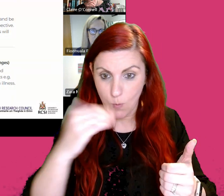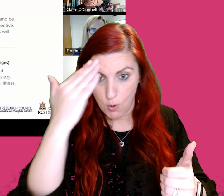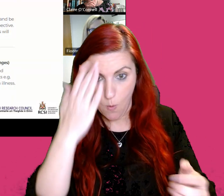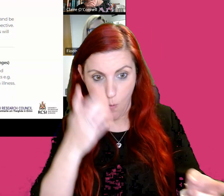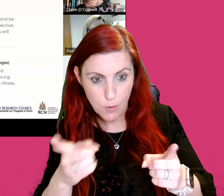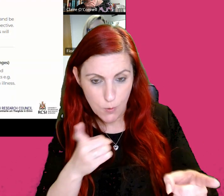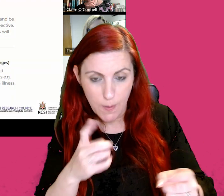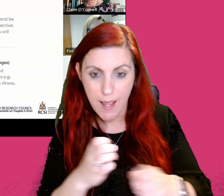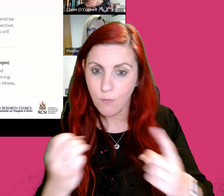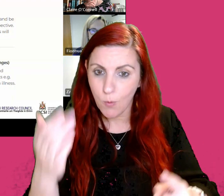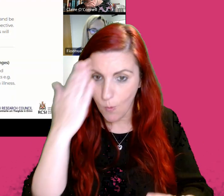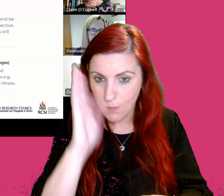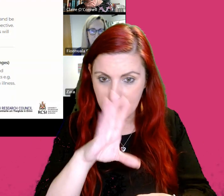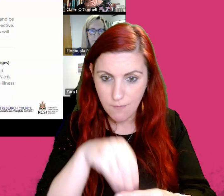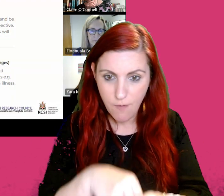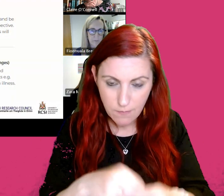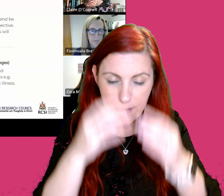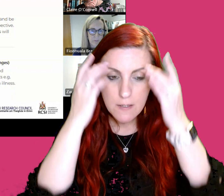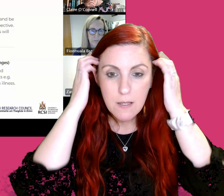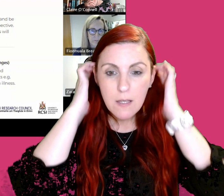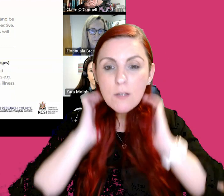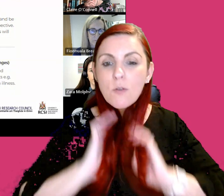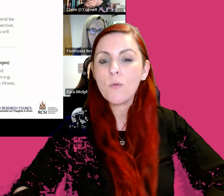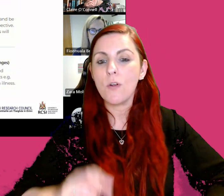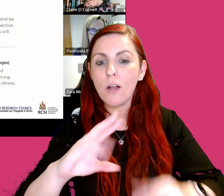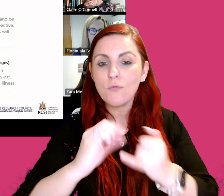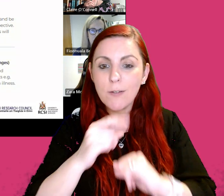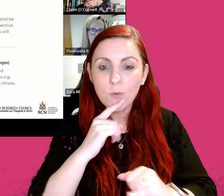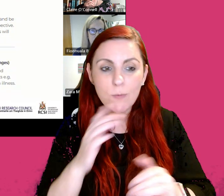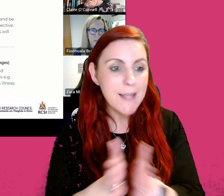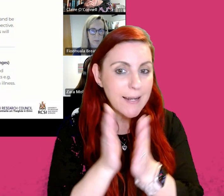end and you're not going to have to try sell it or try to make it um you know kind of something